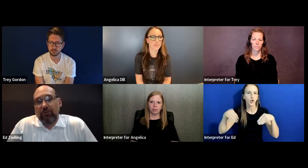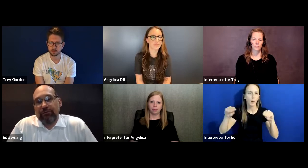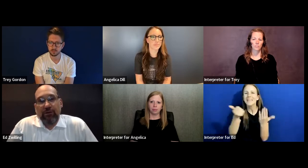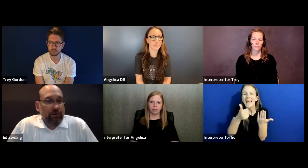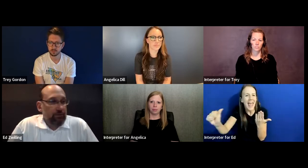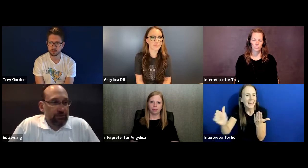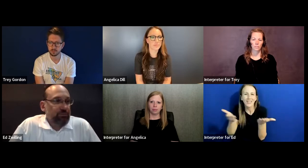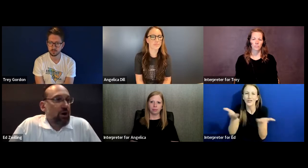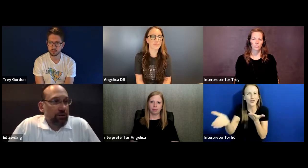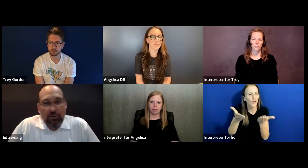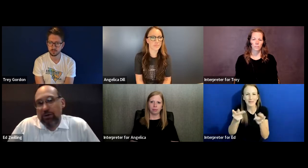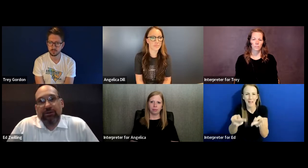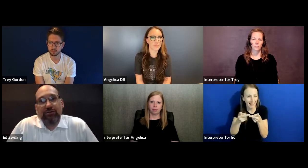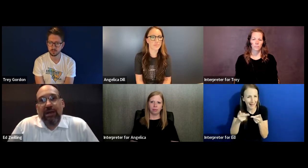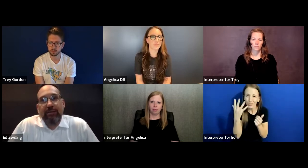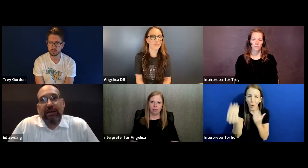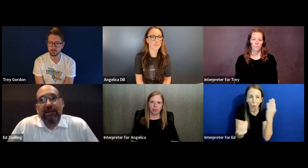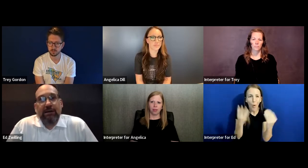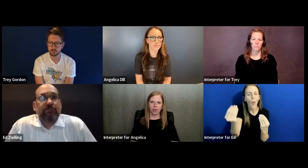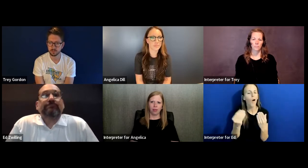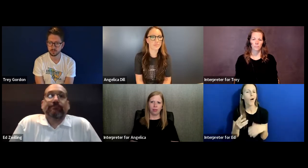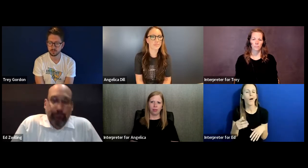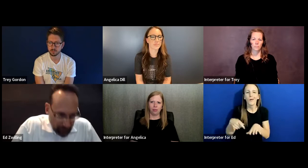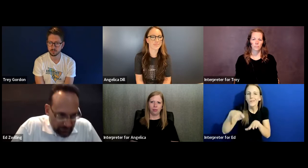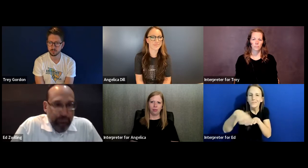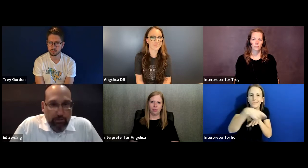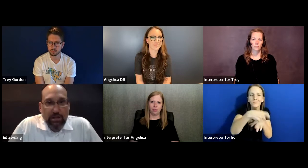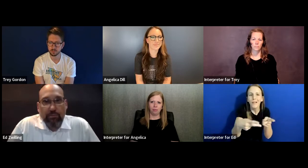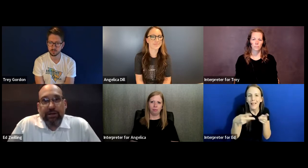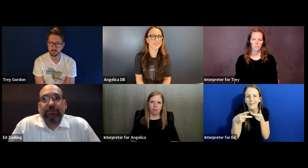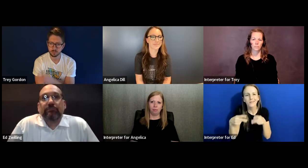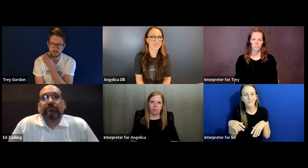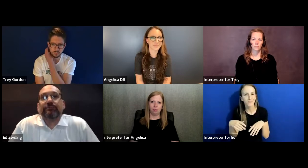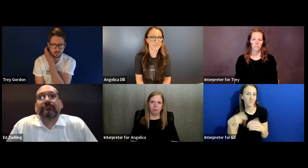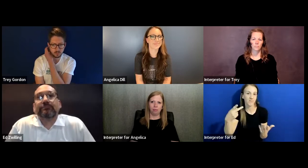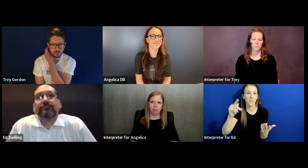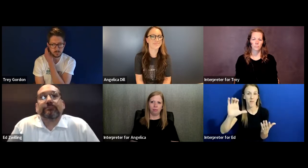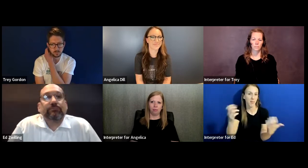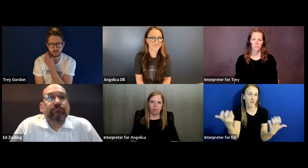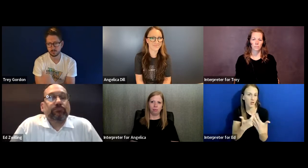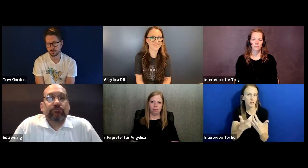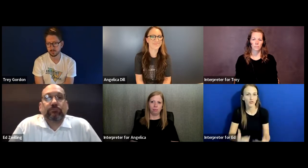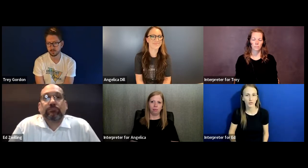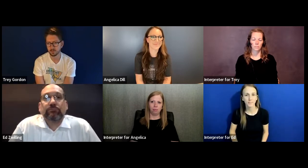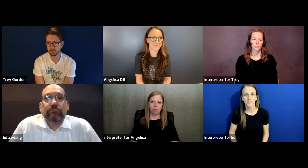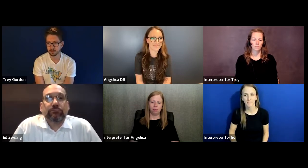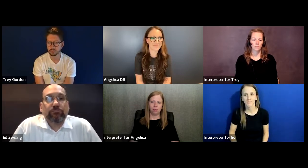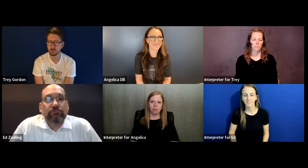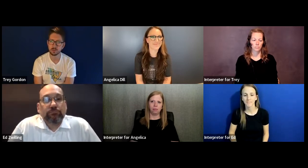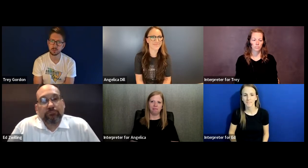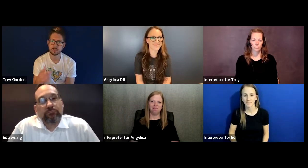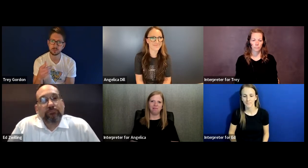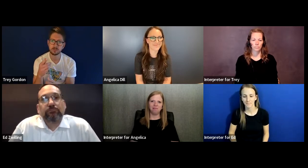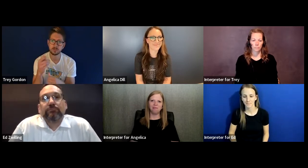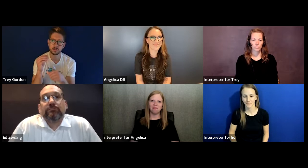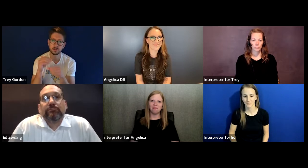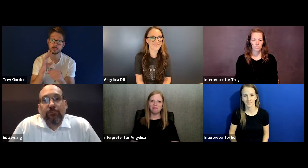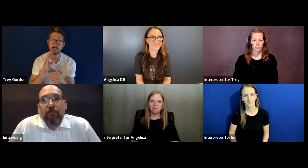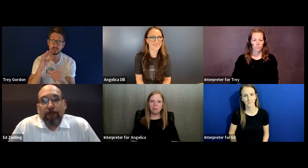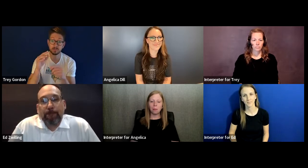would frequent a spa you're going to get your nanny petty done it's a public accommodation